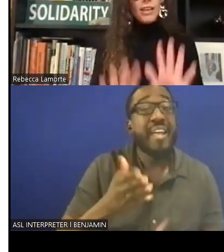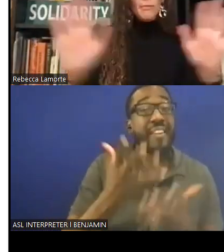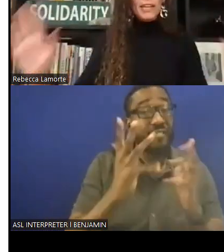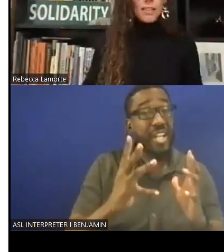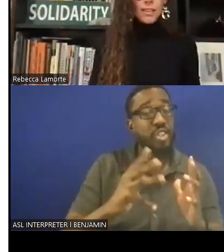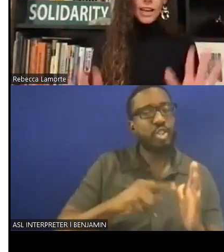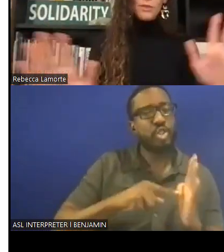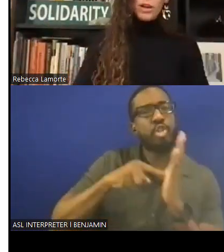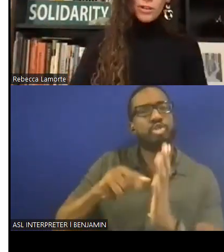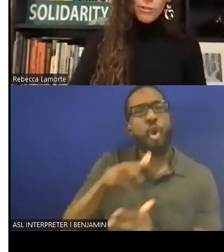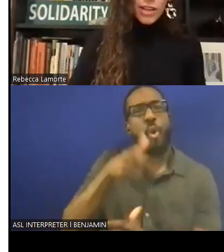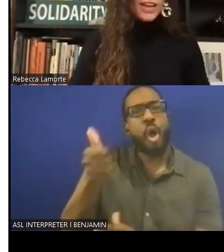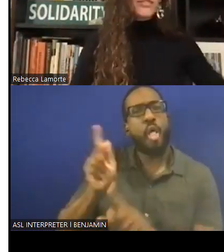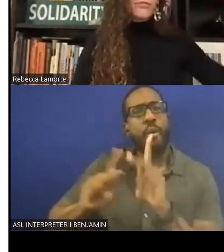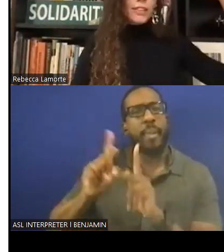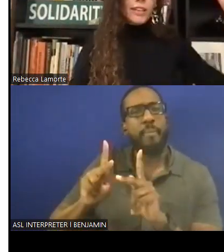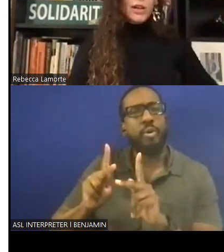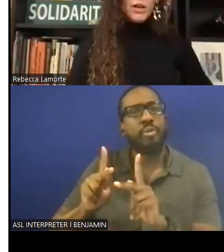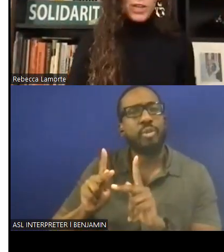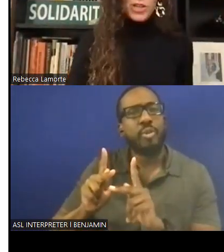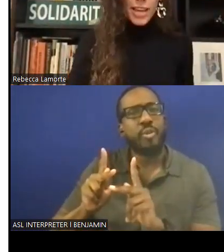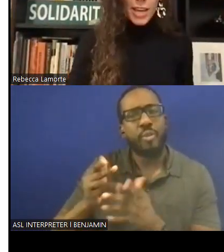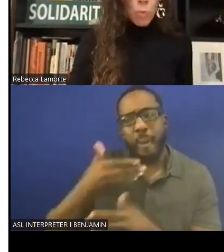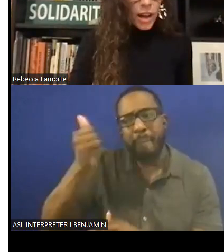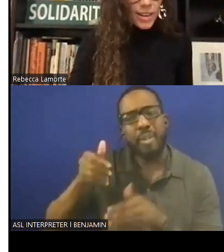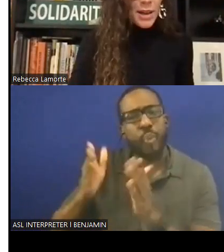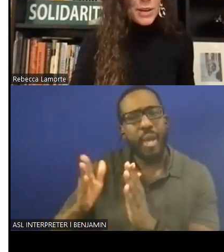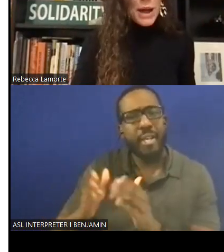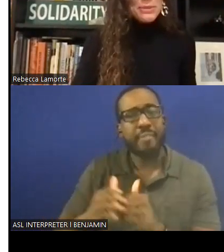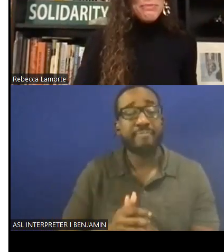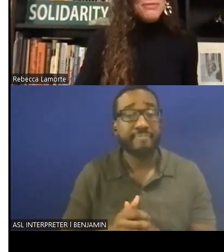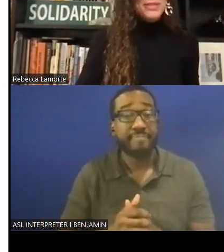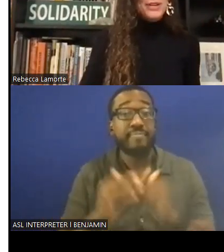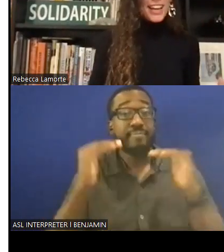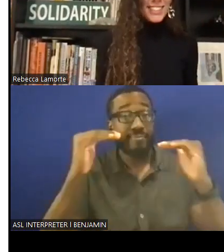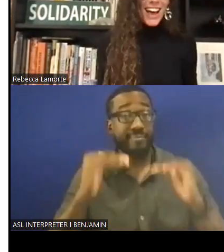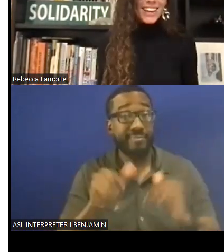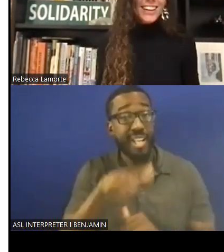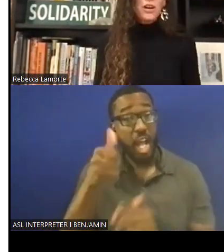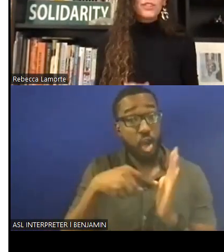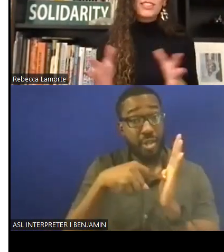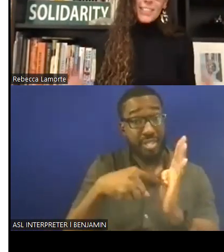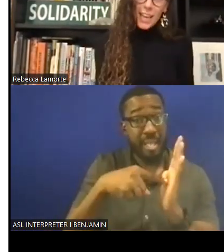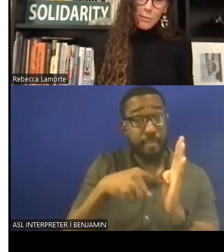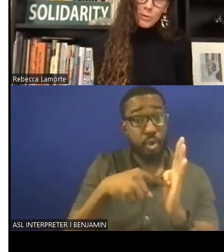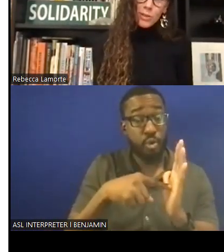and amazing and wonderful, and I really wish they had won. But now as we pivot to our next slide with Stacey Abrams